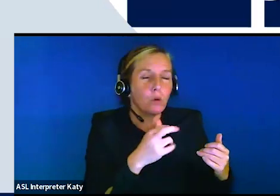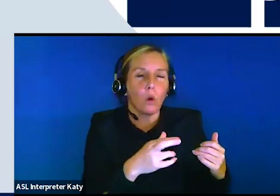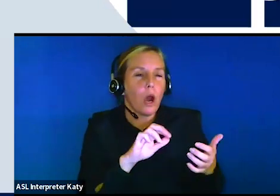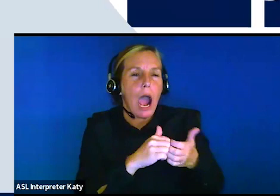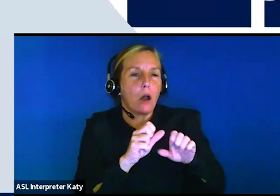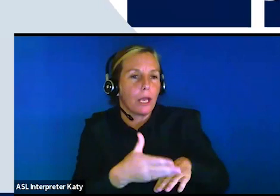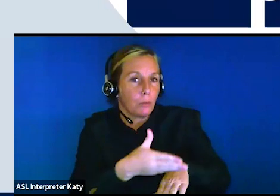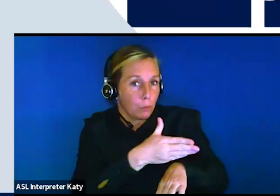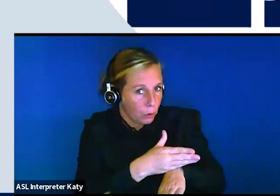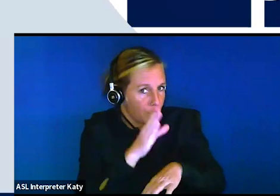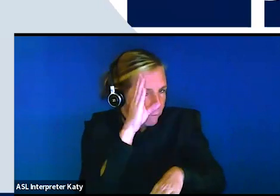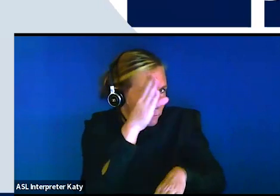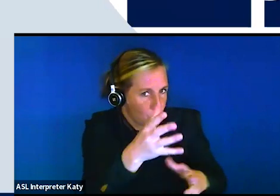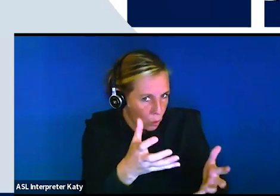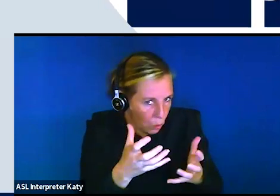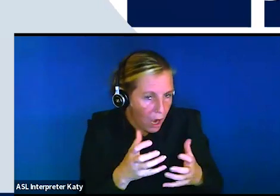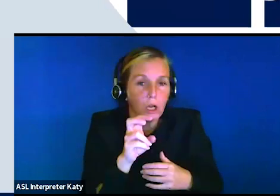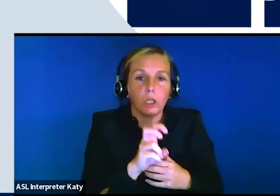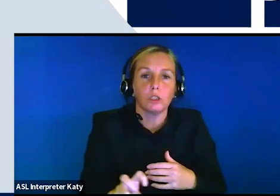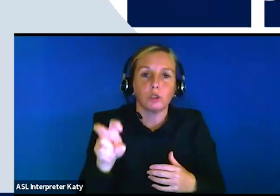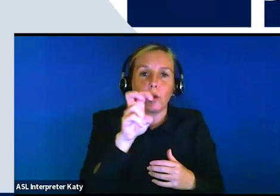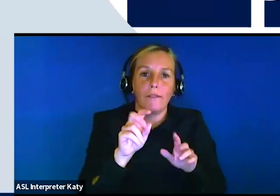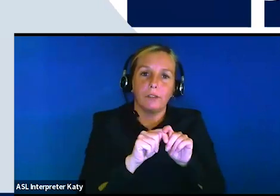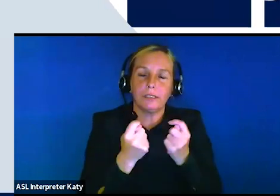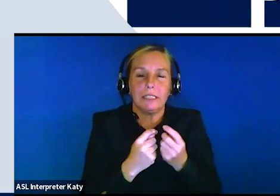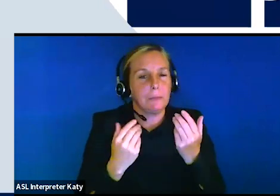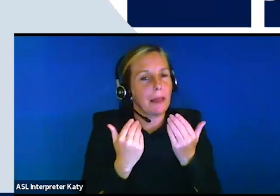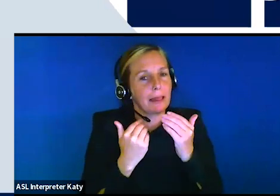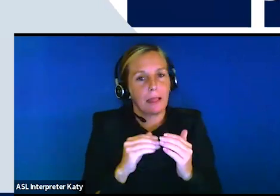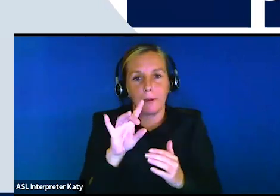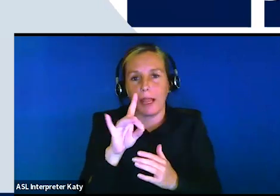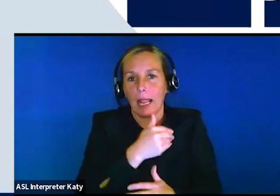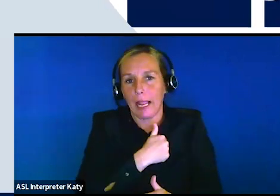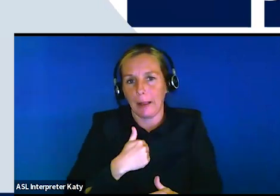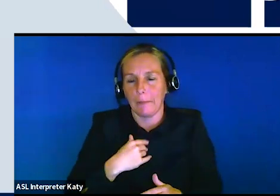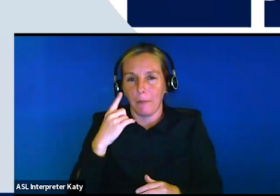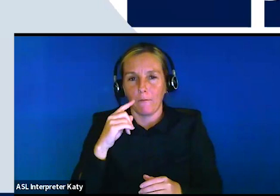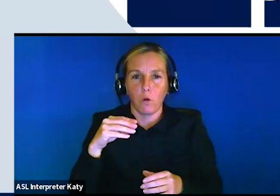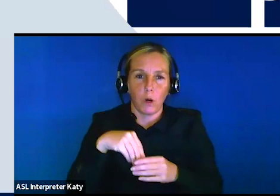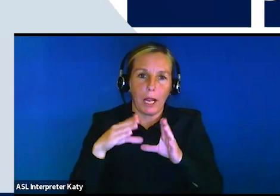There will the travel team will need to consist of only eight members to attend the in-person Policy Academy,